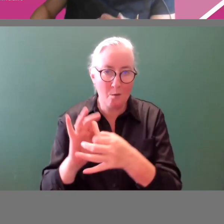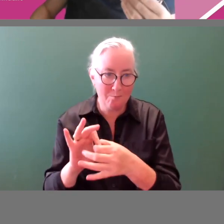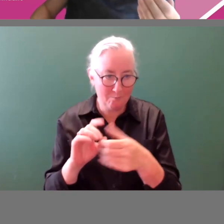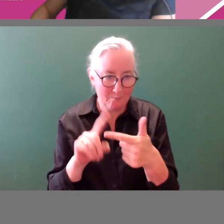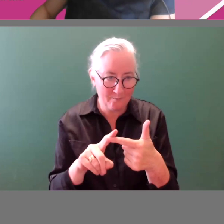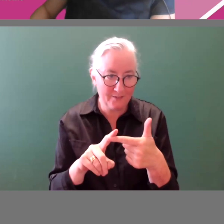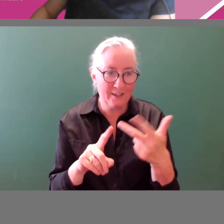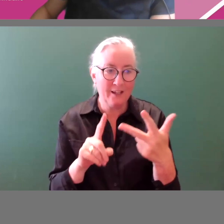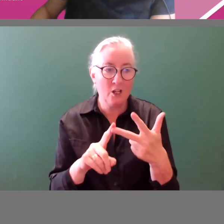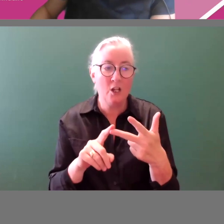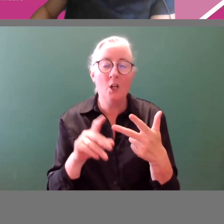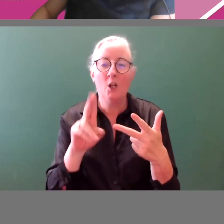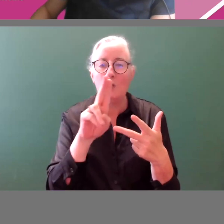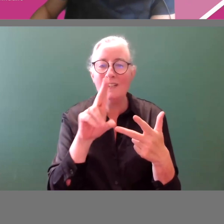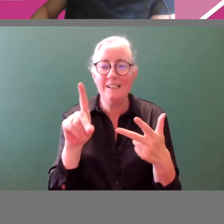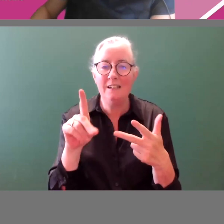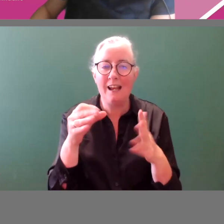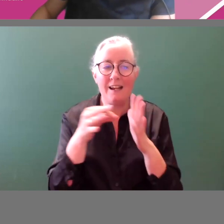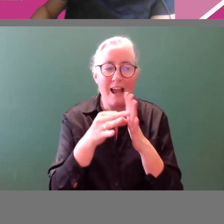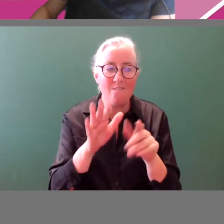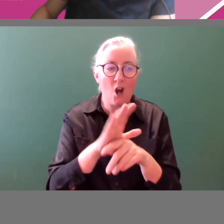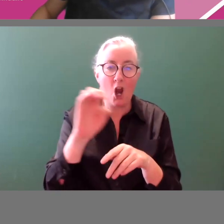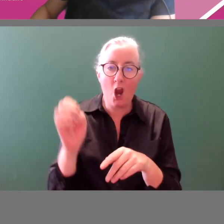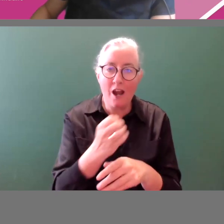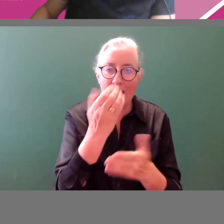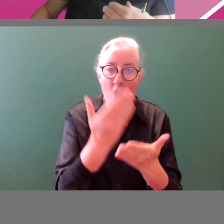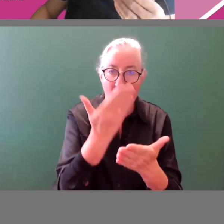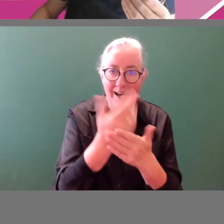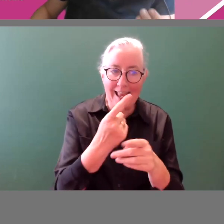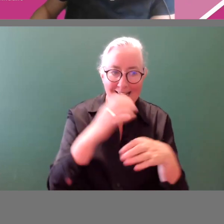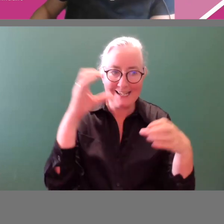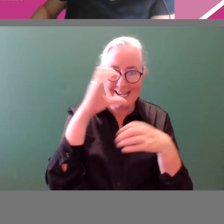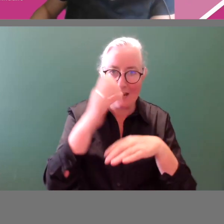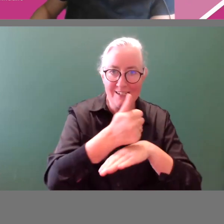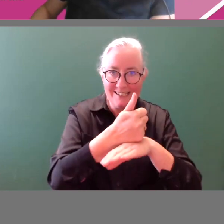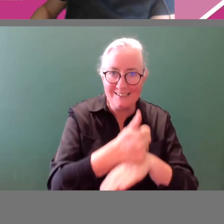and Universal Design guidelines for Early Learning and Care settings and for children and young